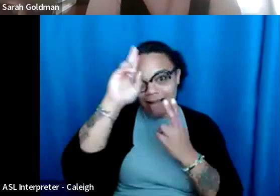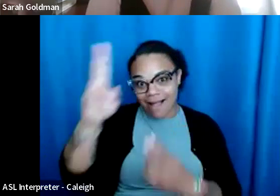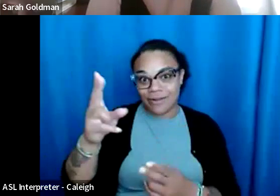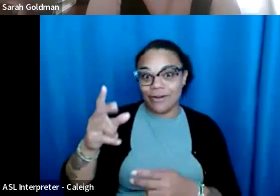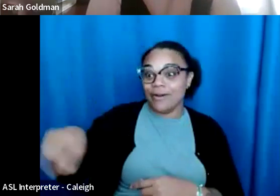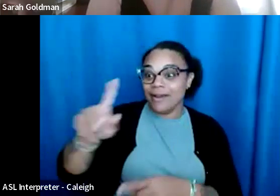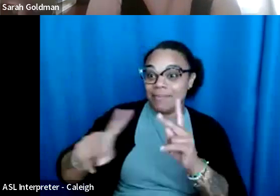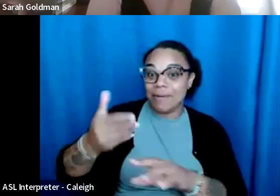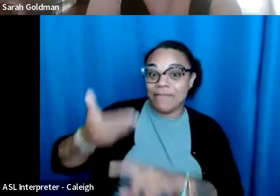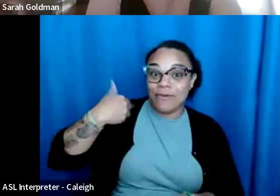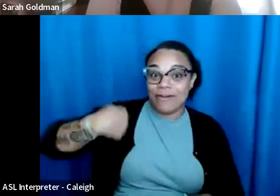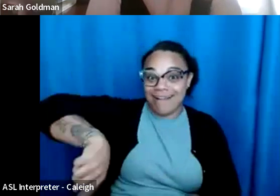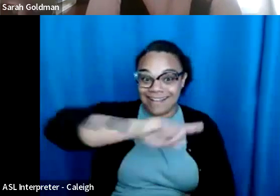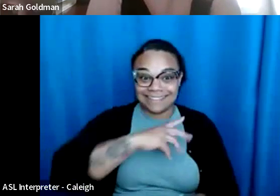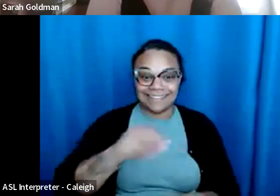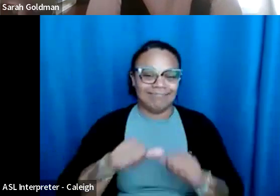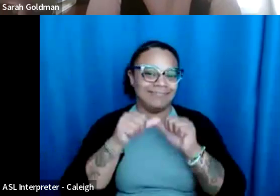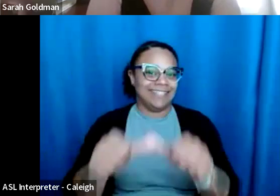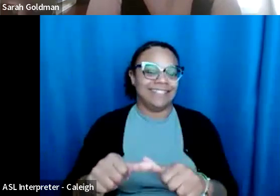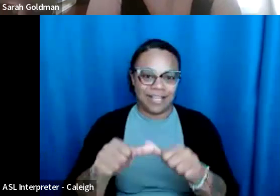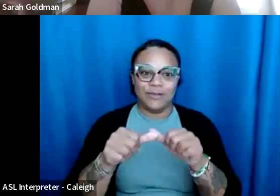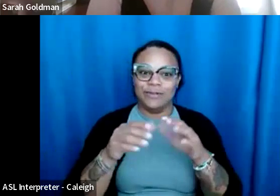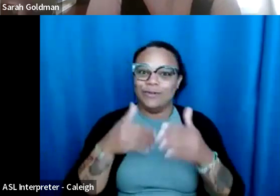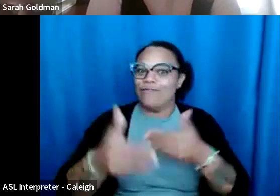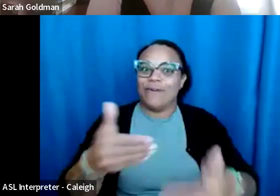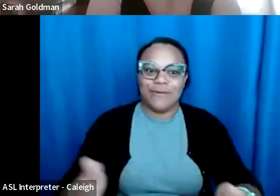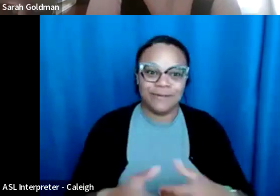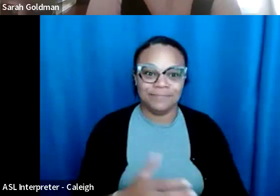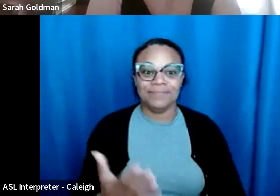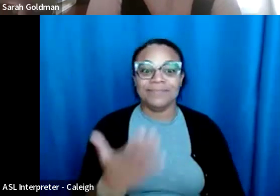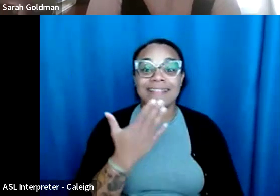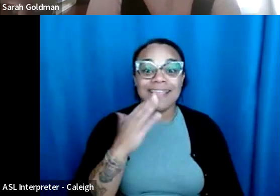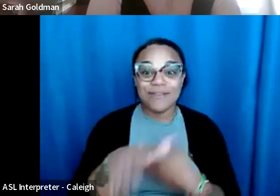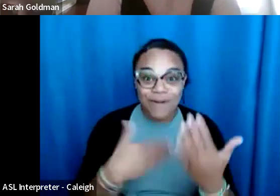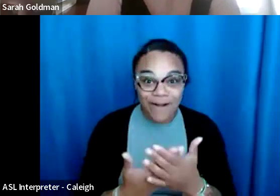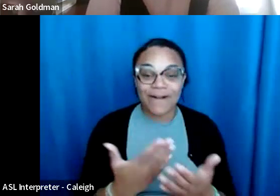and continuing to pick up the baton and move forward. So thank you all for participating.